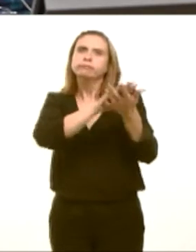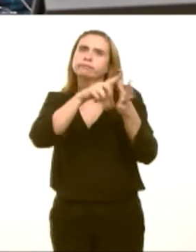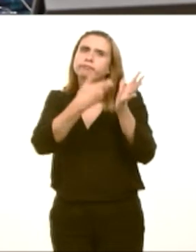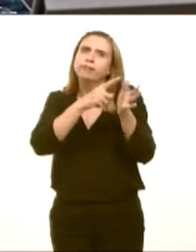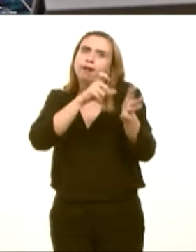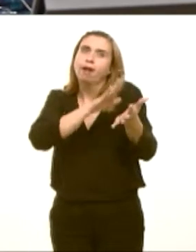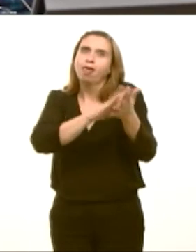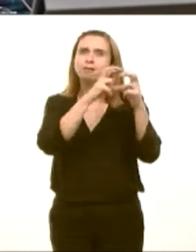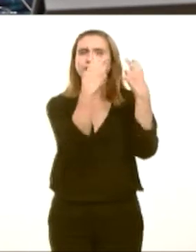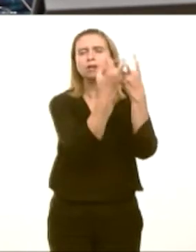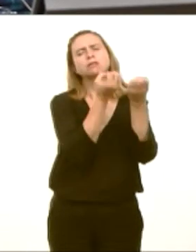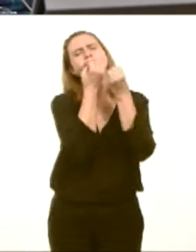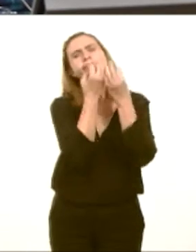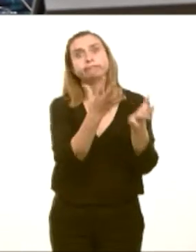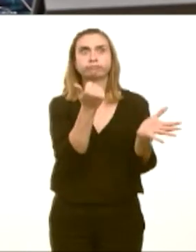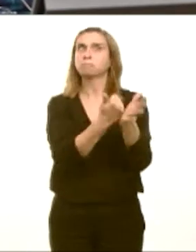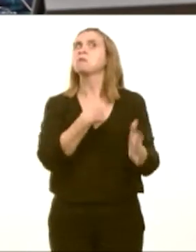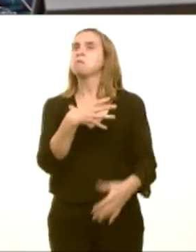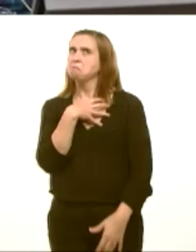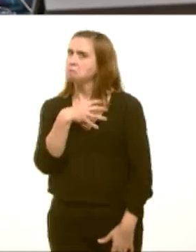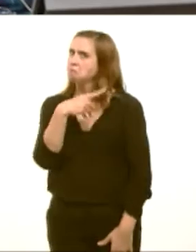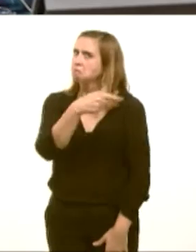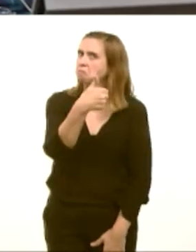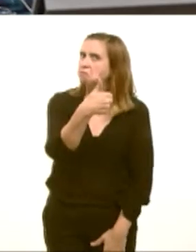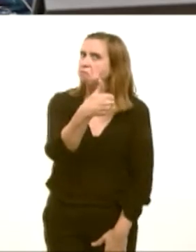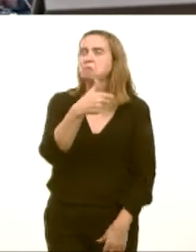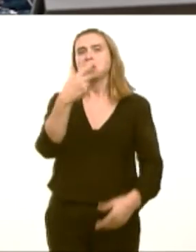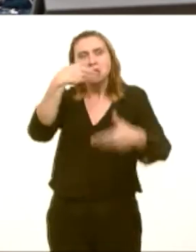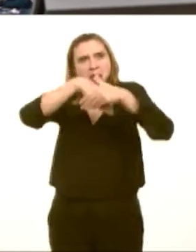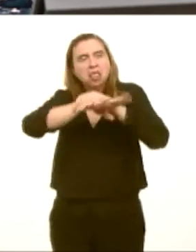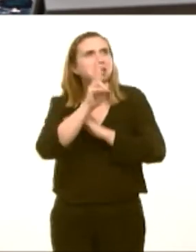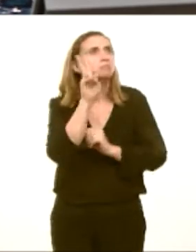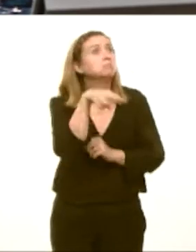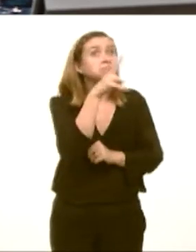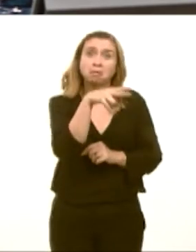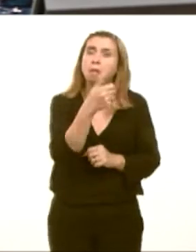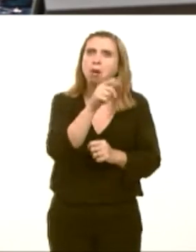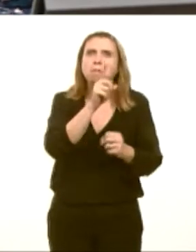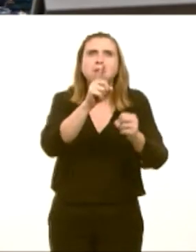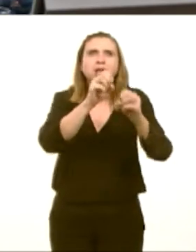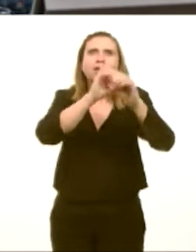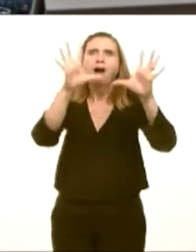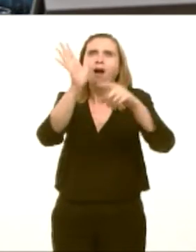to help visitors to understand the way the castle operated and to interpret the lives of the people within the castle.